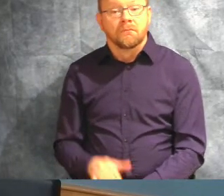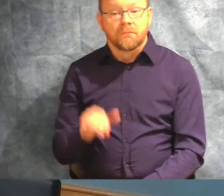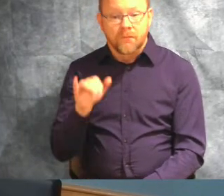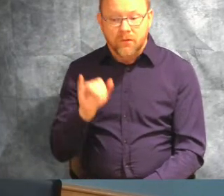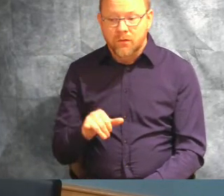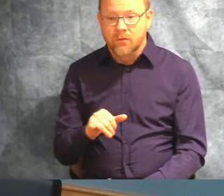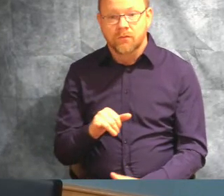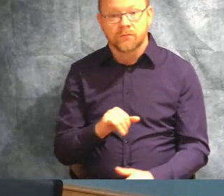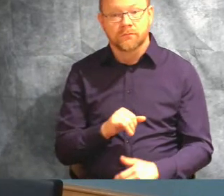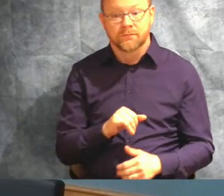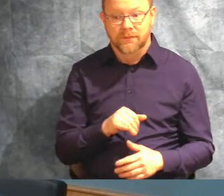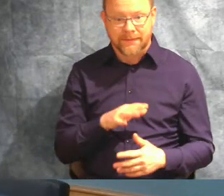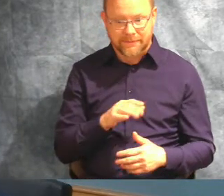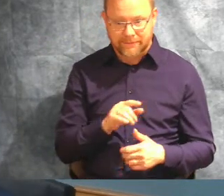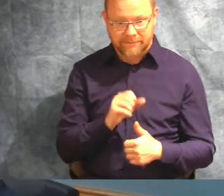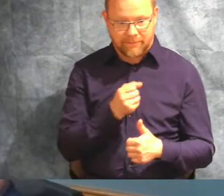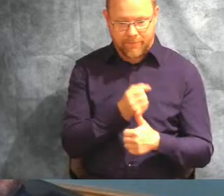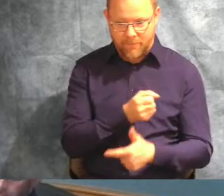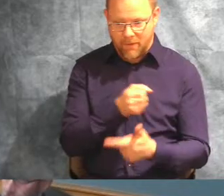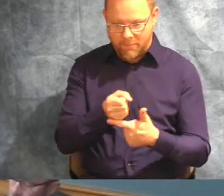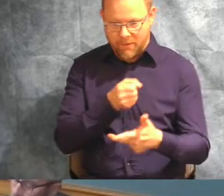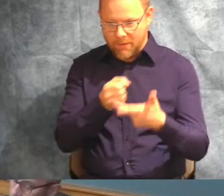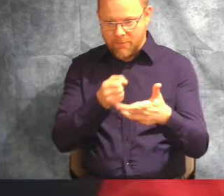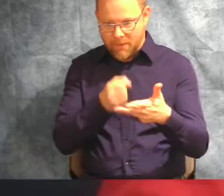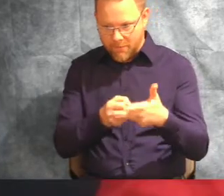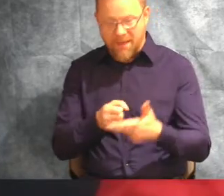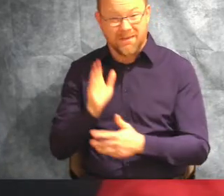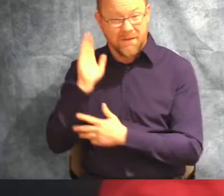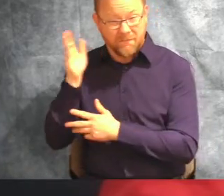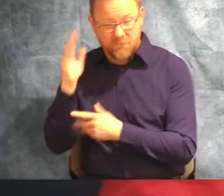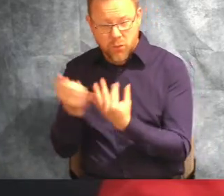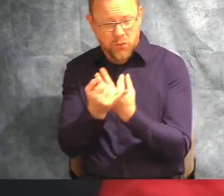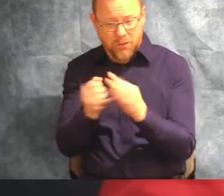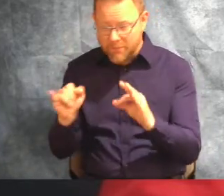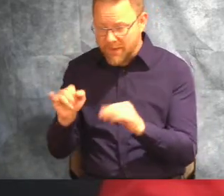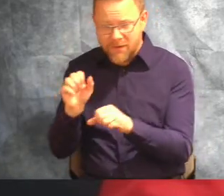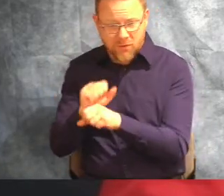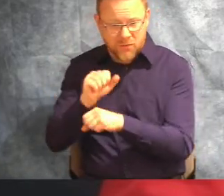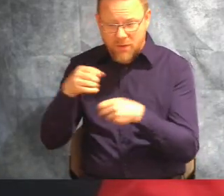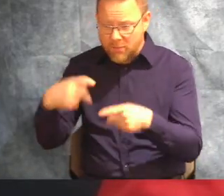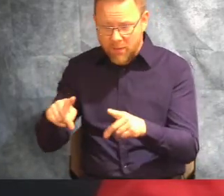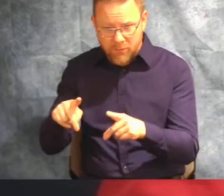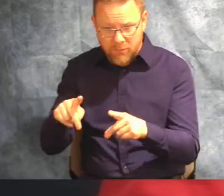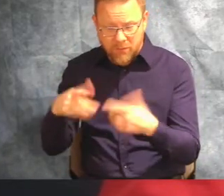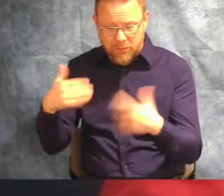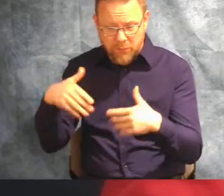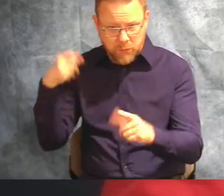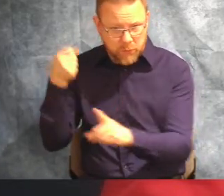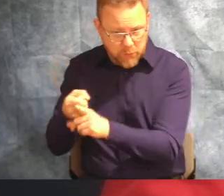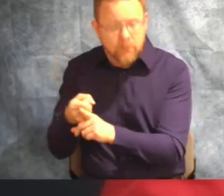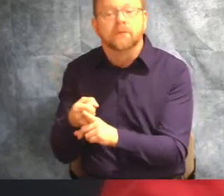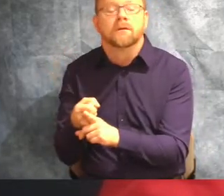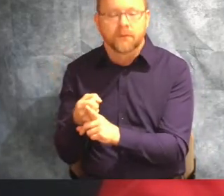secondary impacts diminish future independence and employment opportunities and challenge the ability